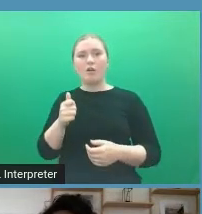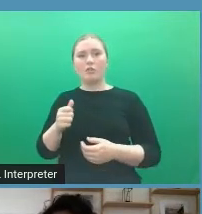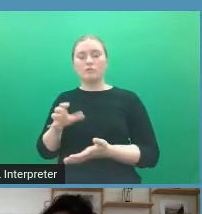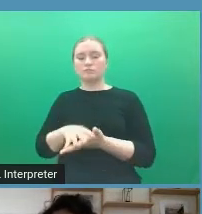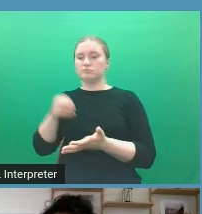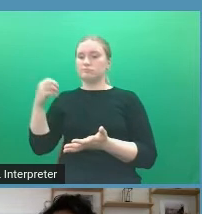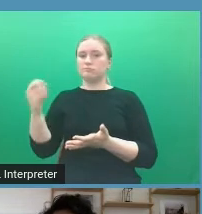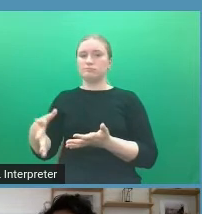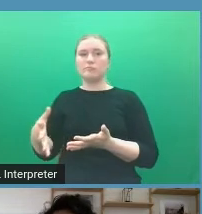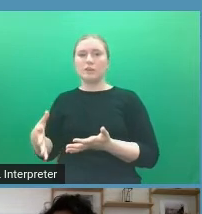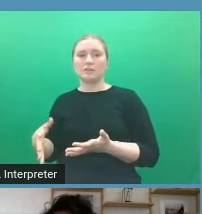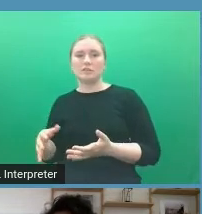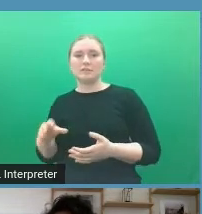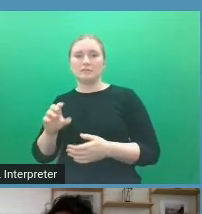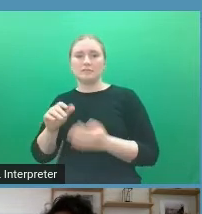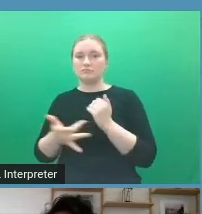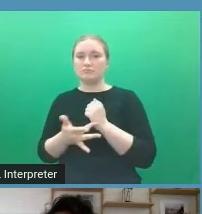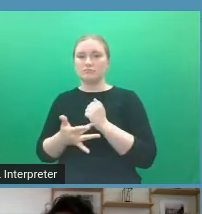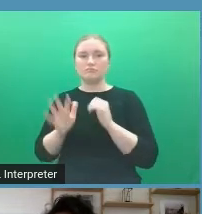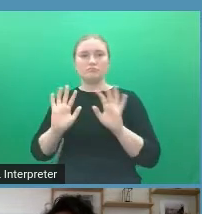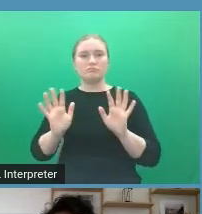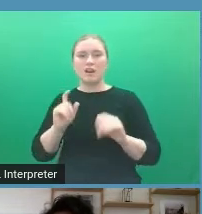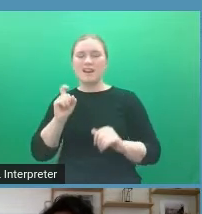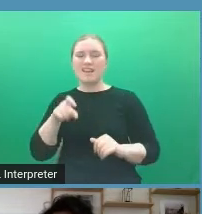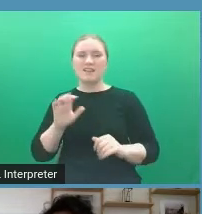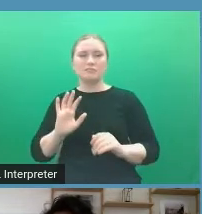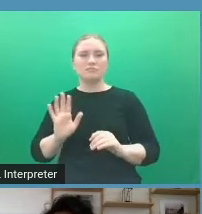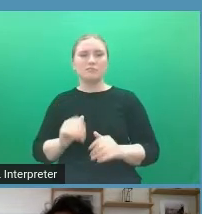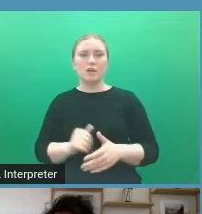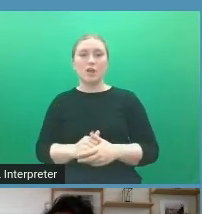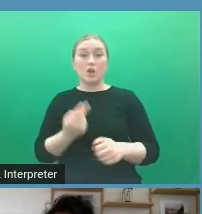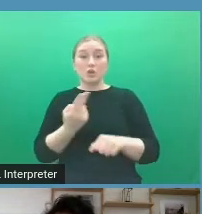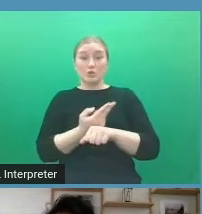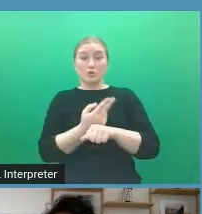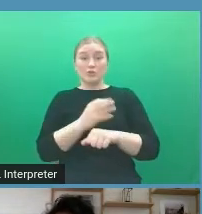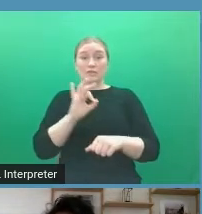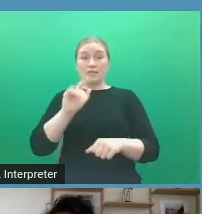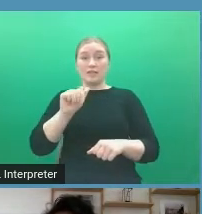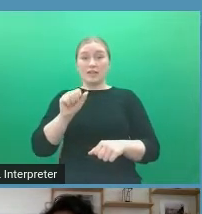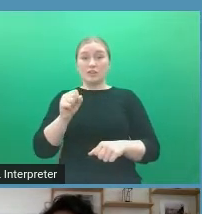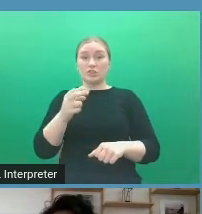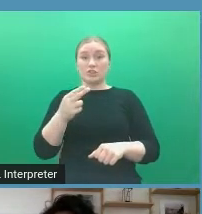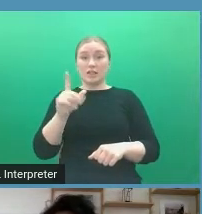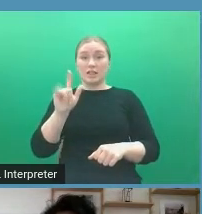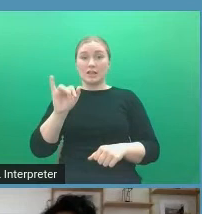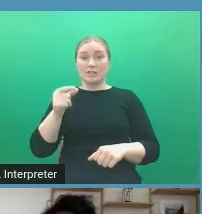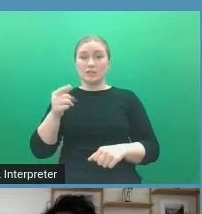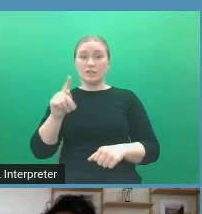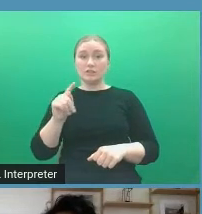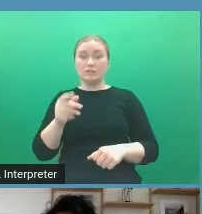details or to use the flashlight as needed. You know there's, this is a more elaborate example,